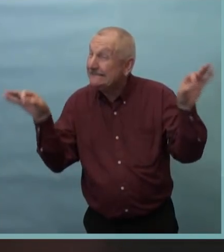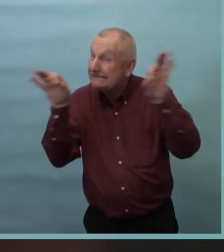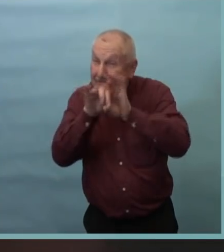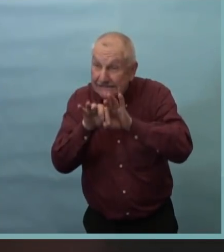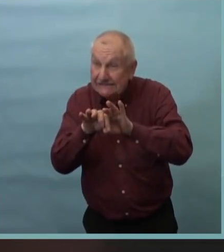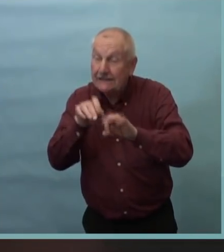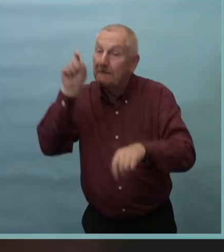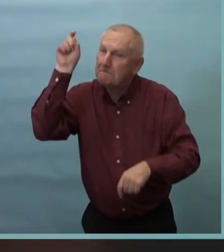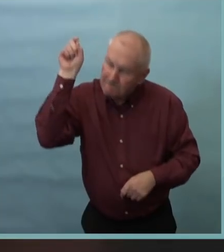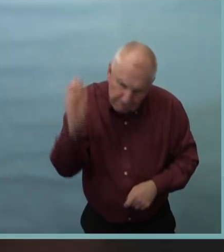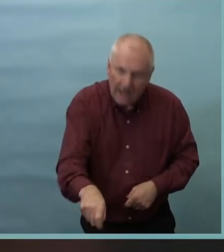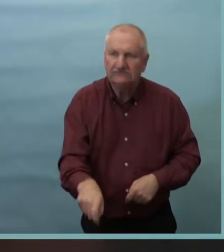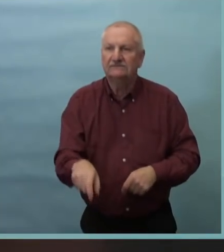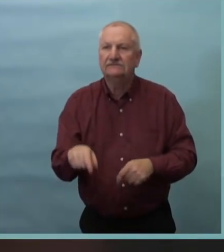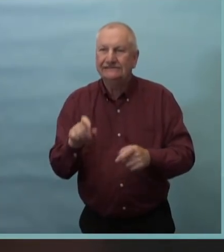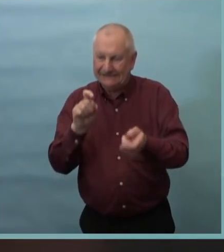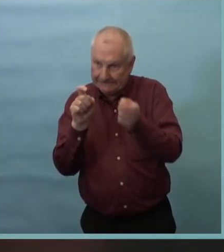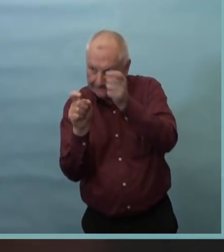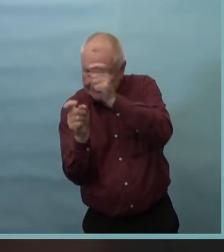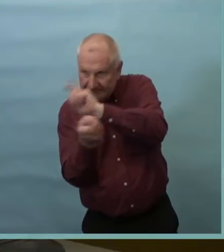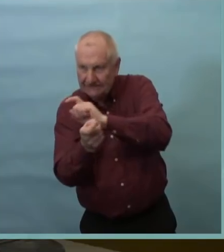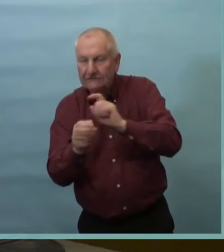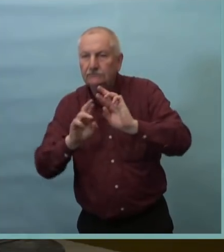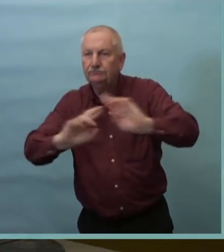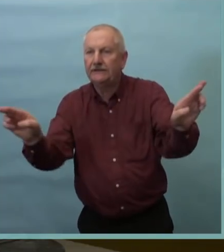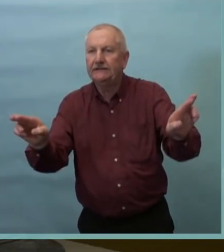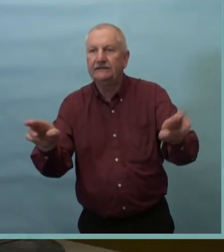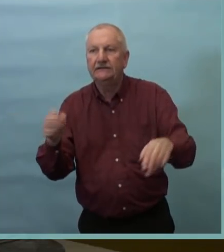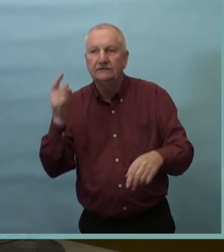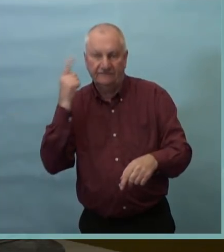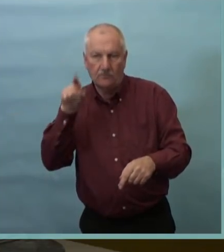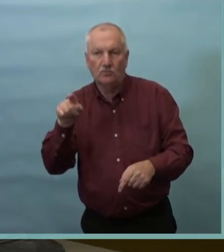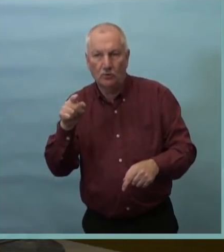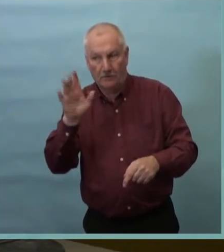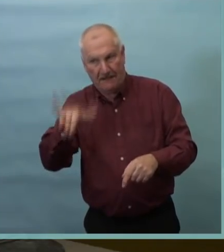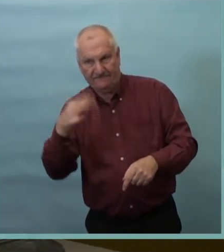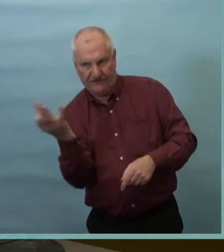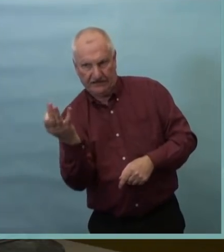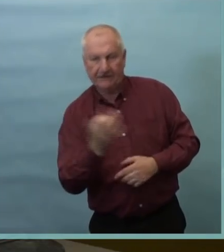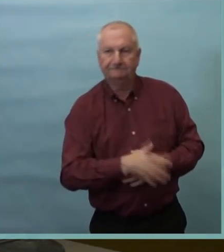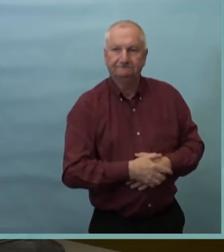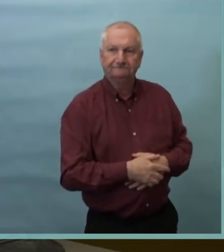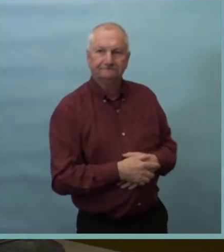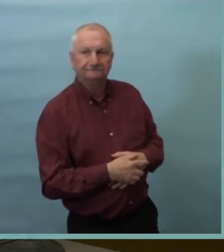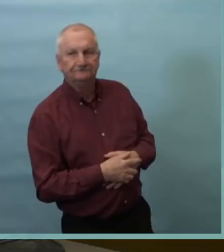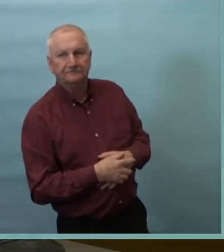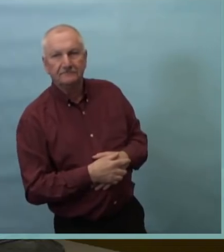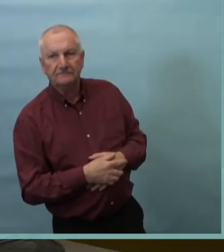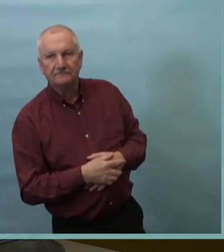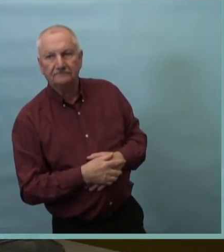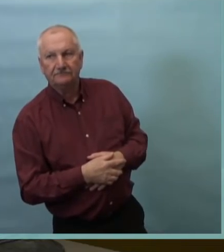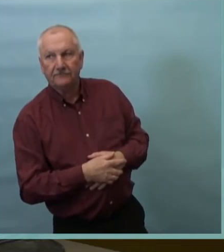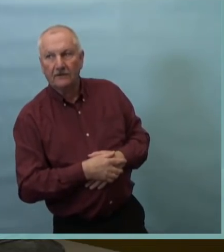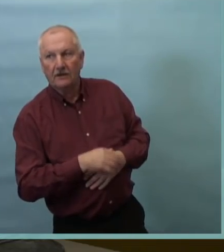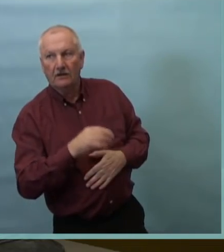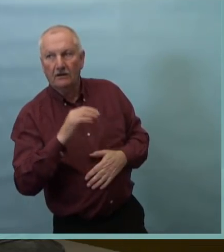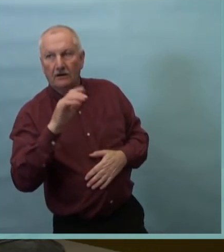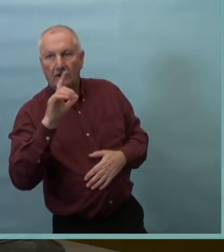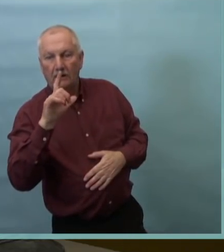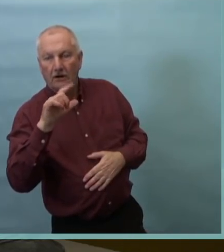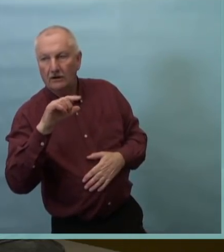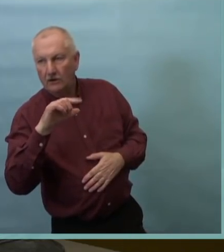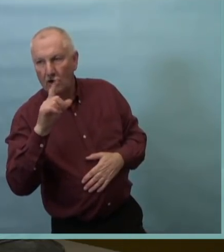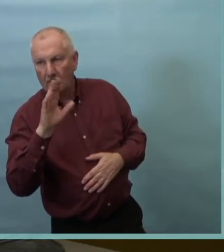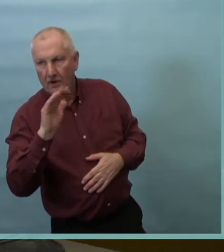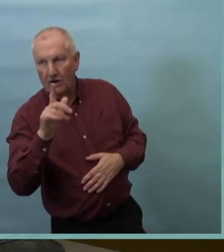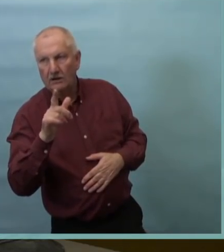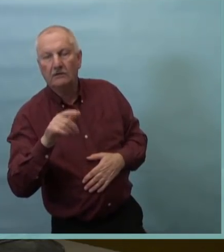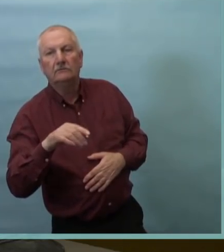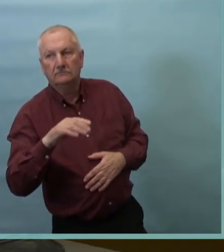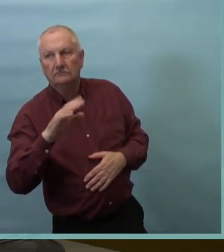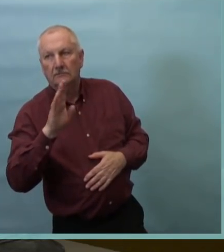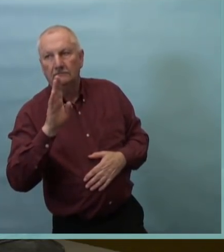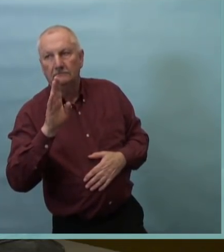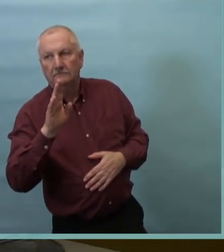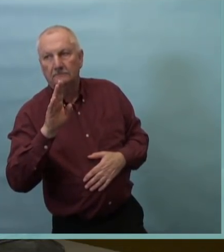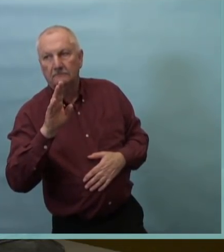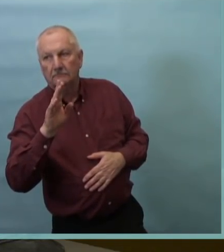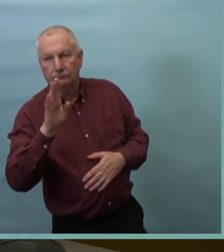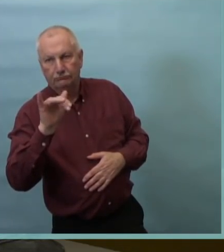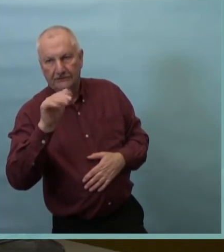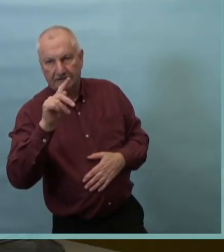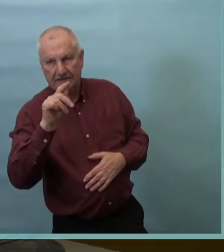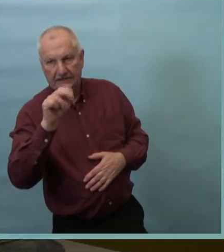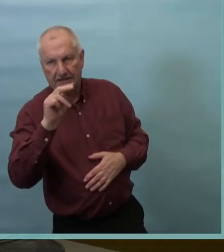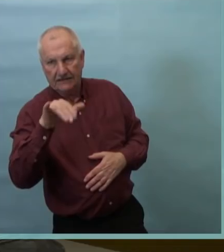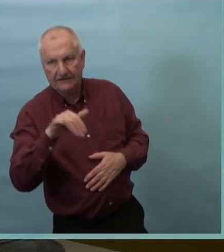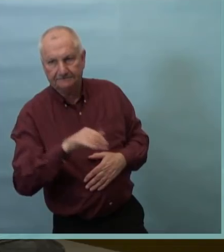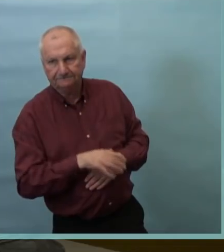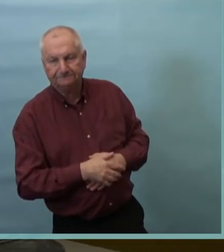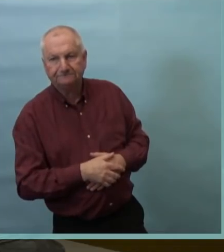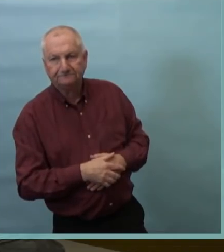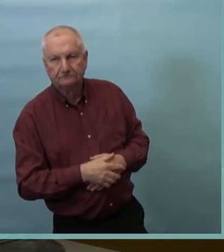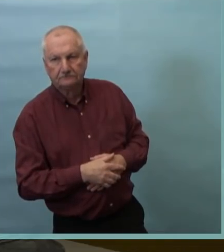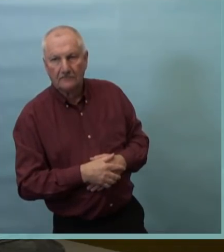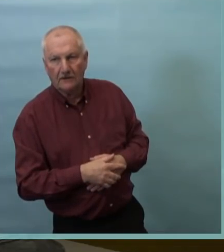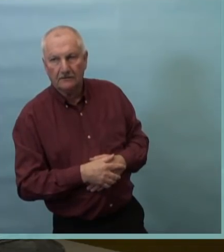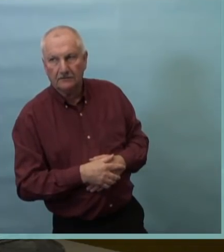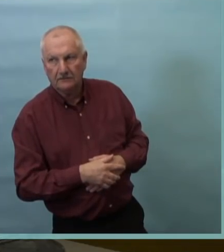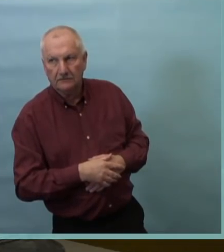happen to the best of our ability from global Brittany good afternoon dr. rusyn